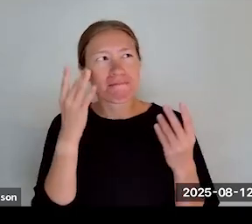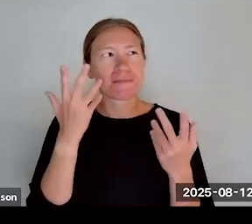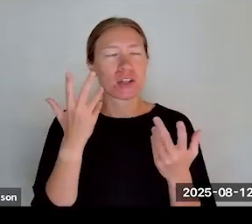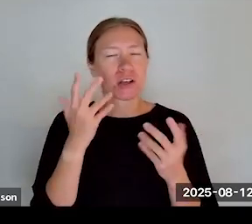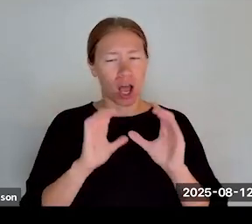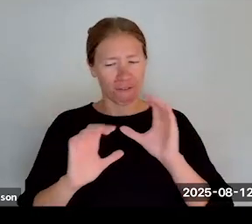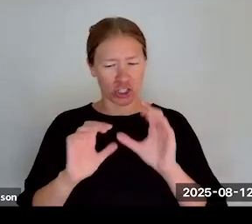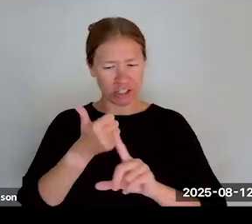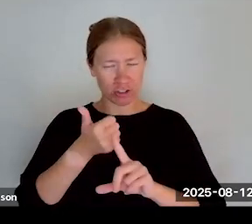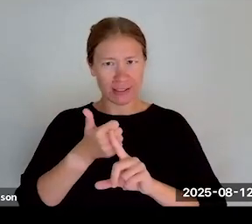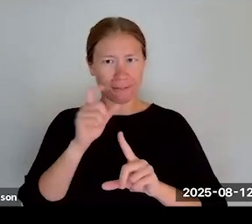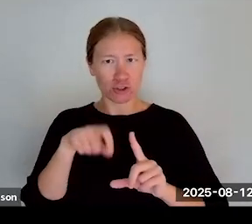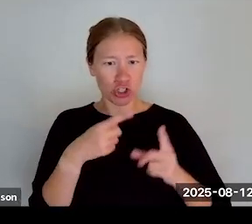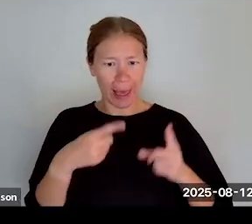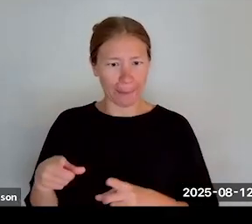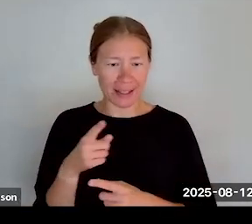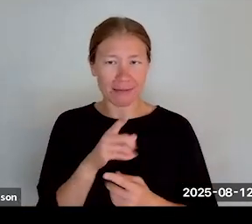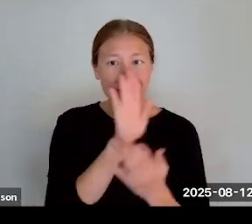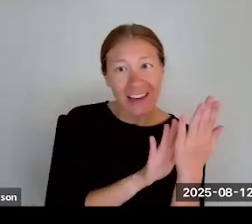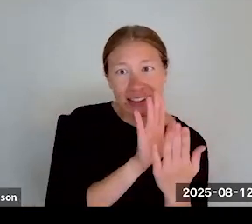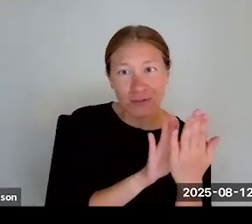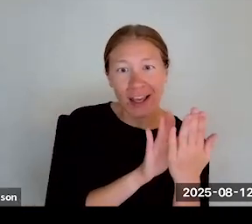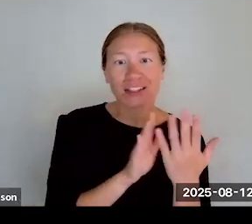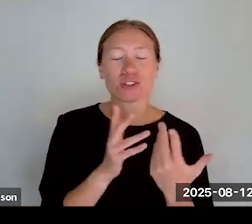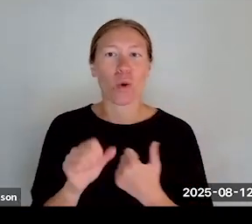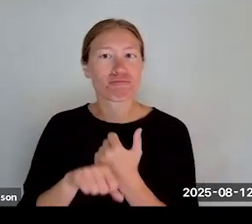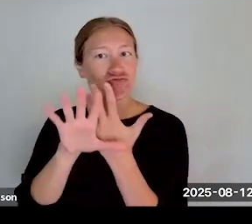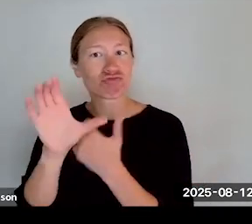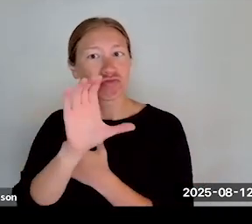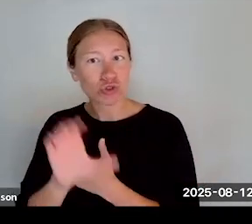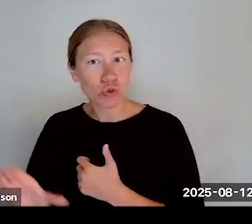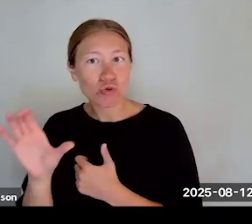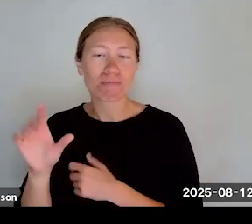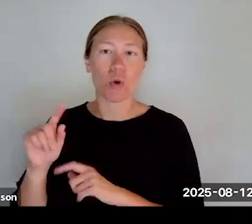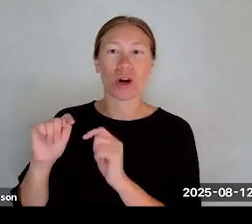or whether a virtual meeting, such as over Zoom or Teams, would be more suitable.